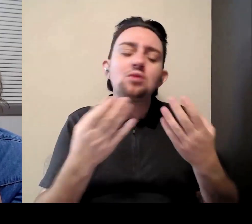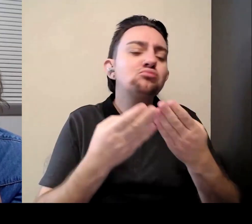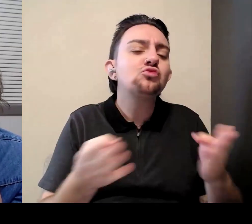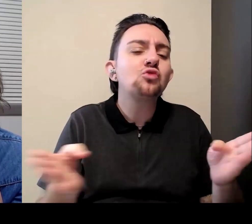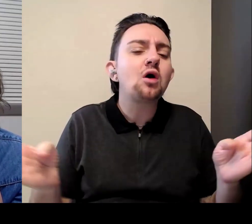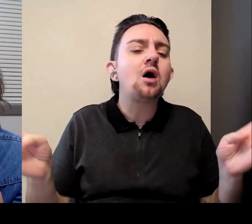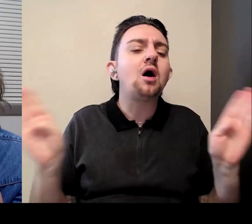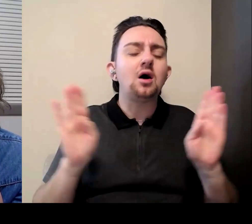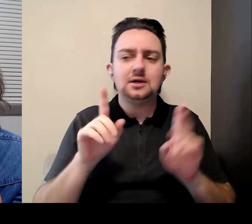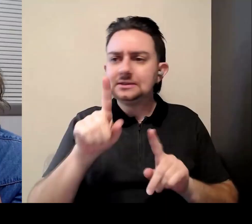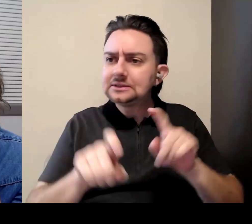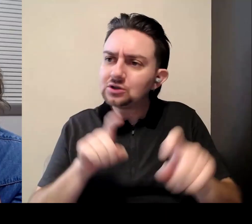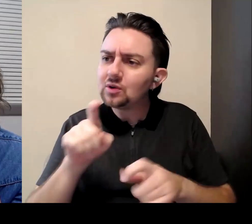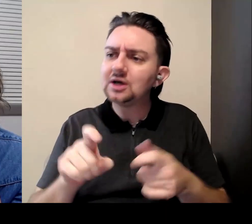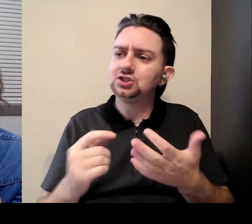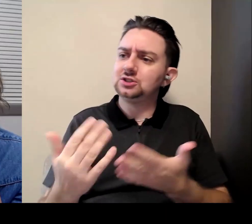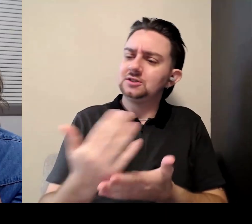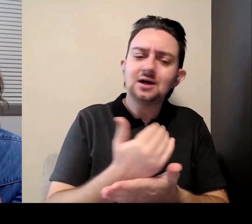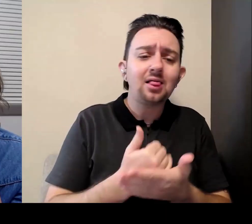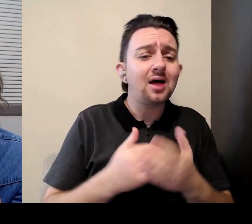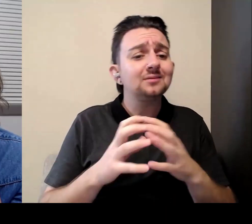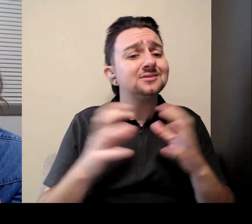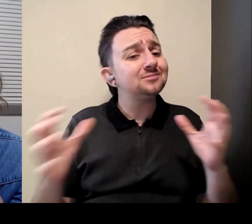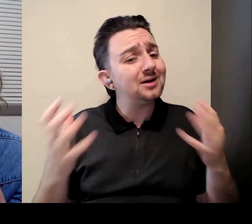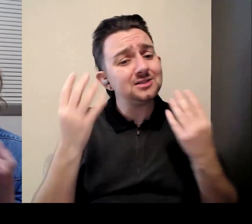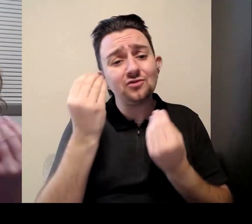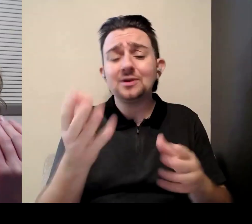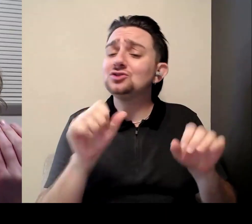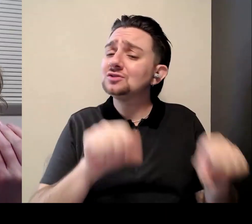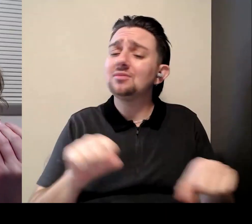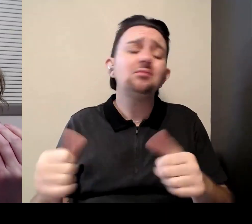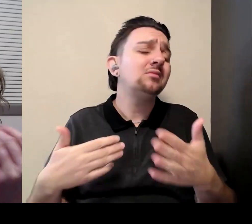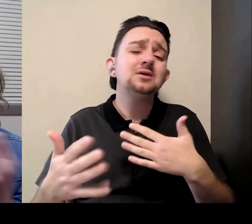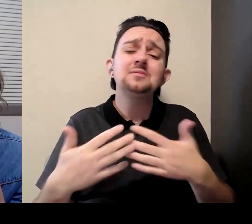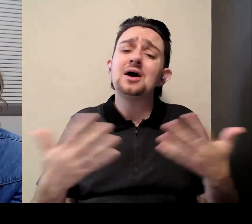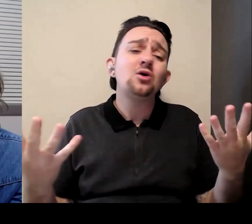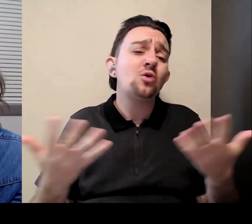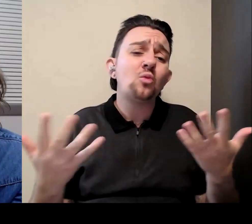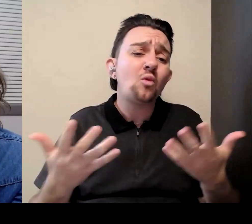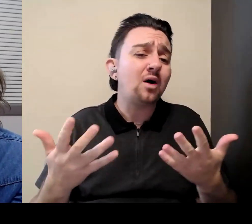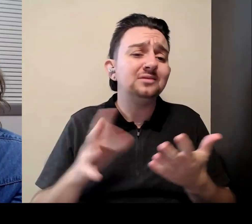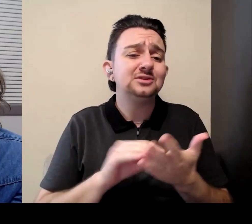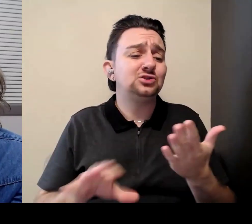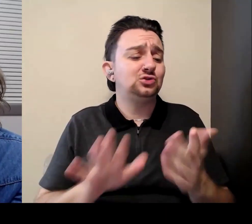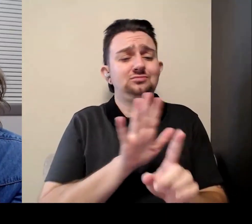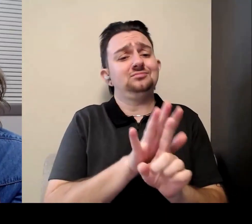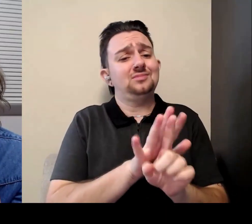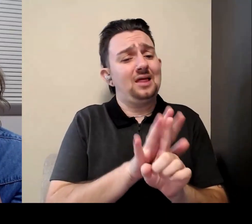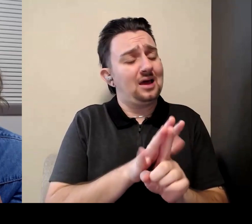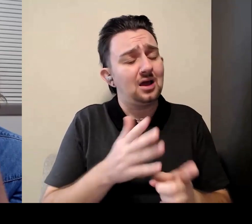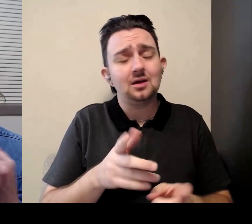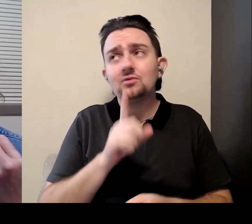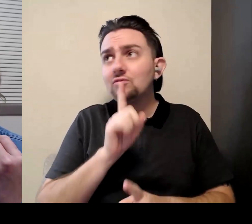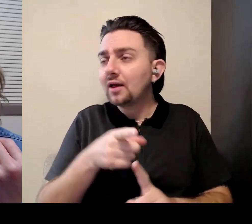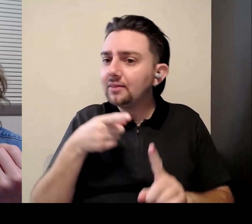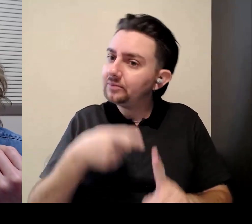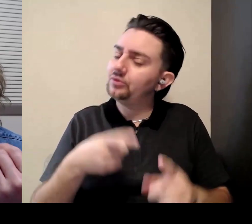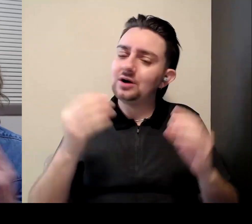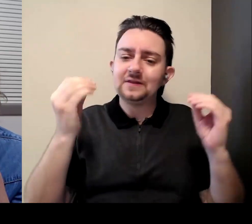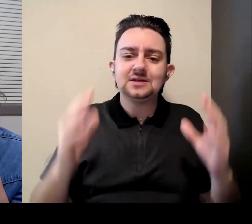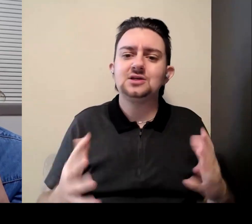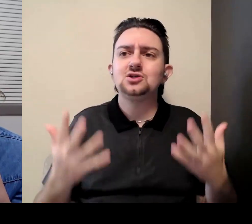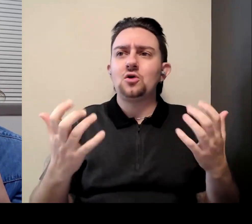And at the end of the day, just based on my experience, the teacher just wants to know, how can I engage this learner?